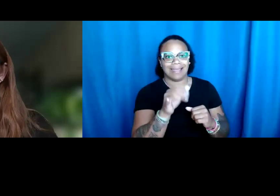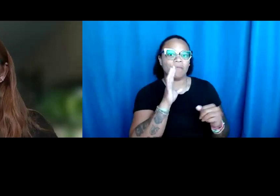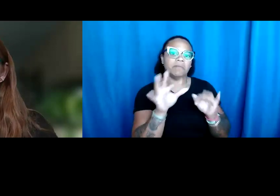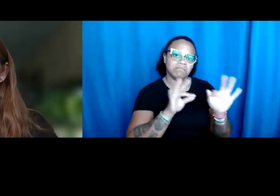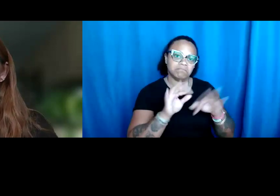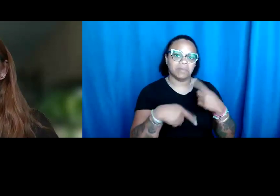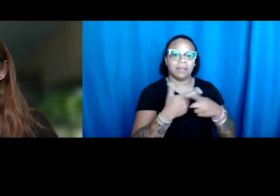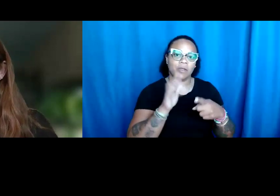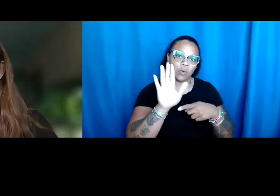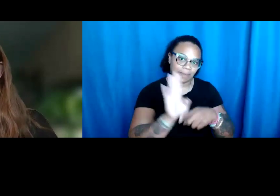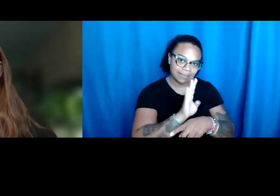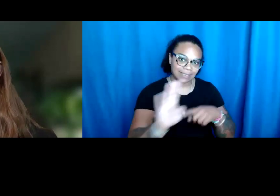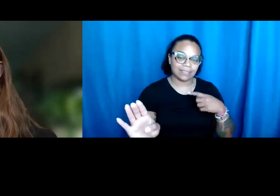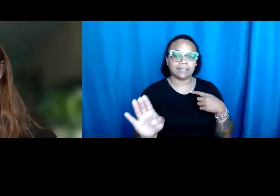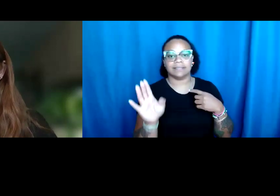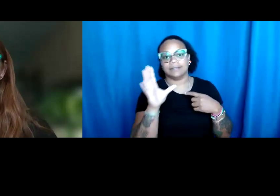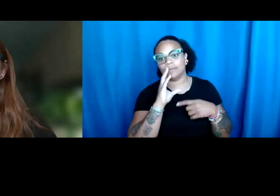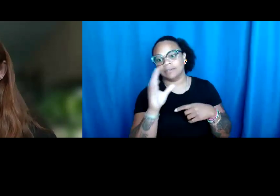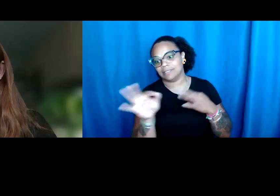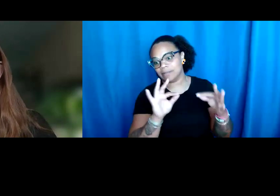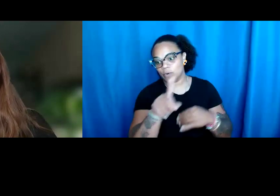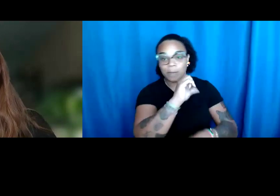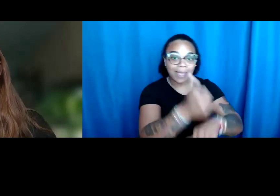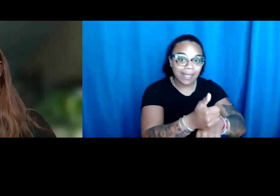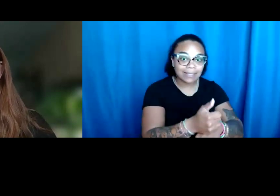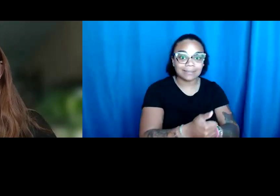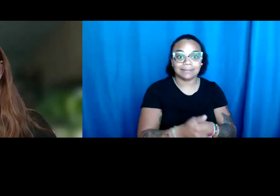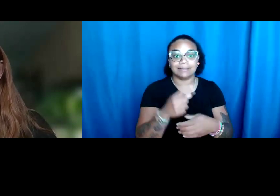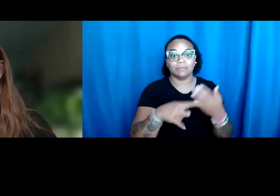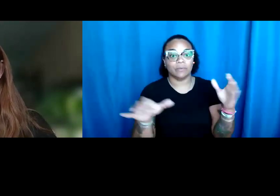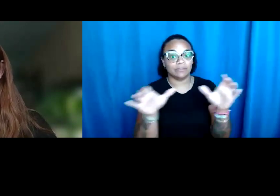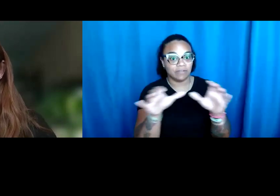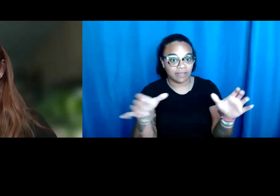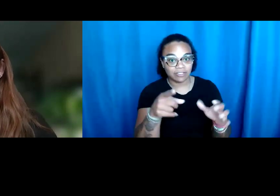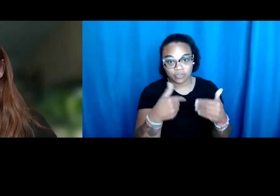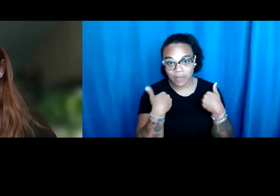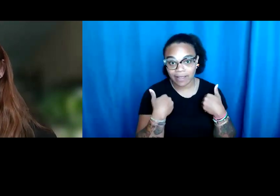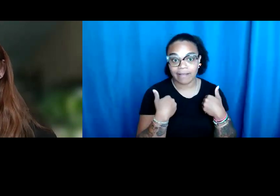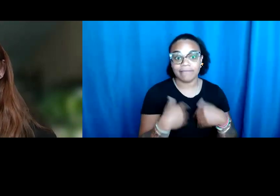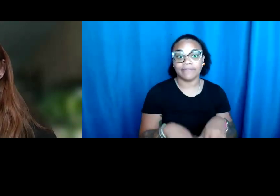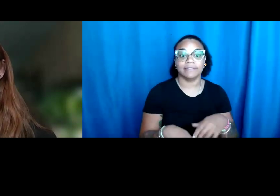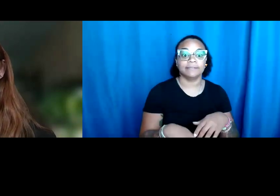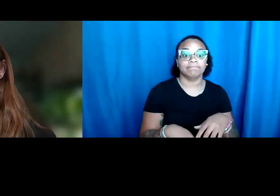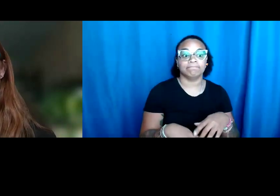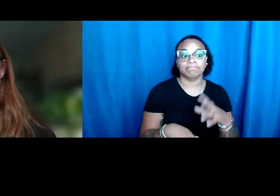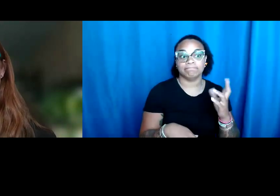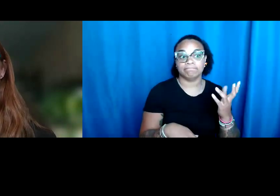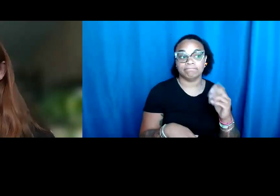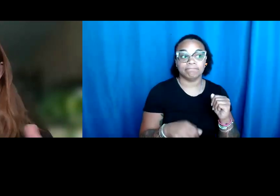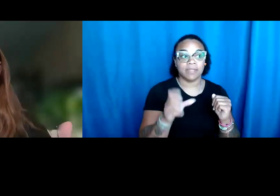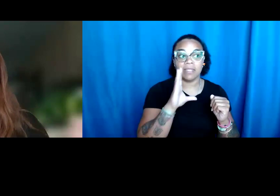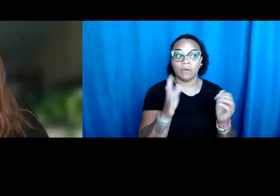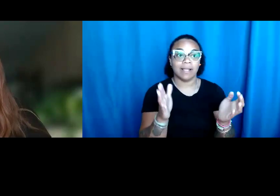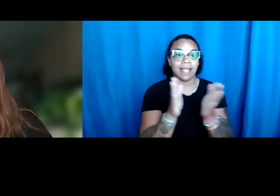It tells us where you are based, what certifications you might have, and it asks you kind of what